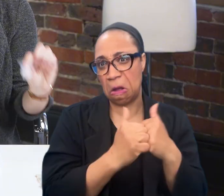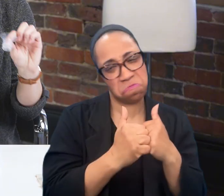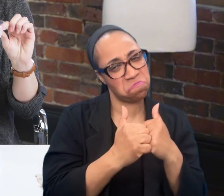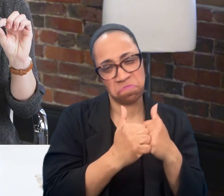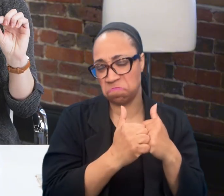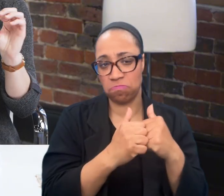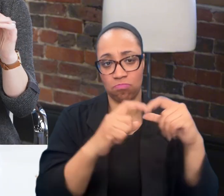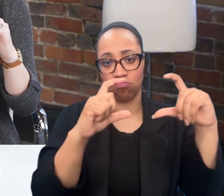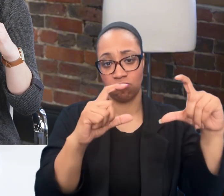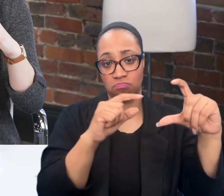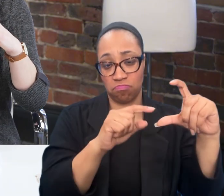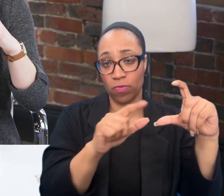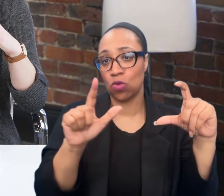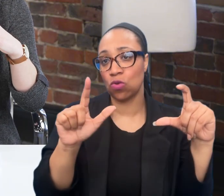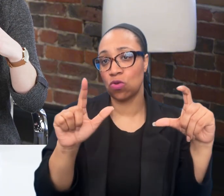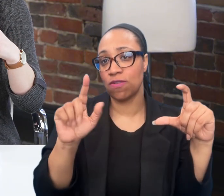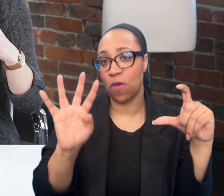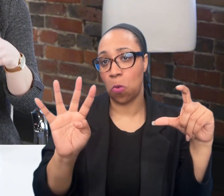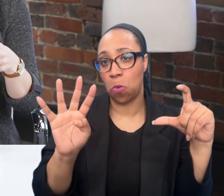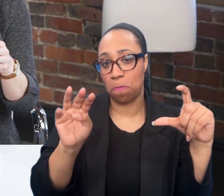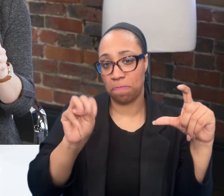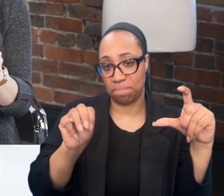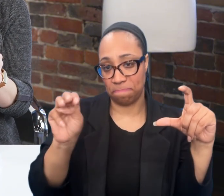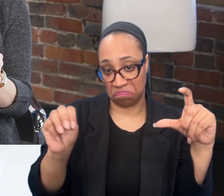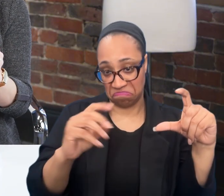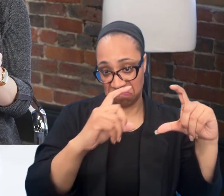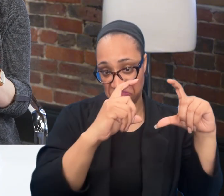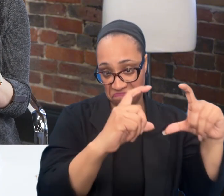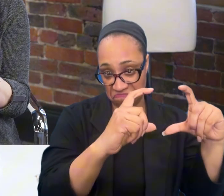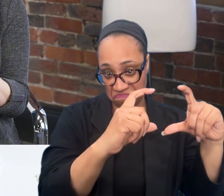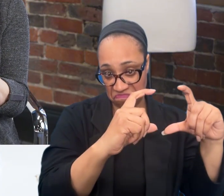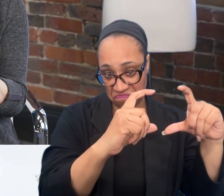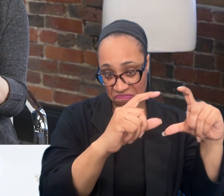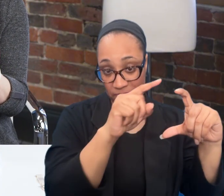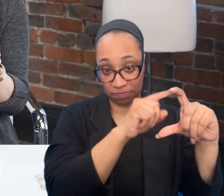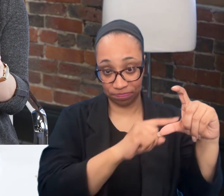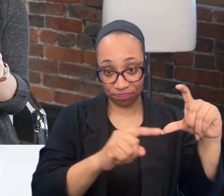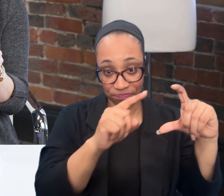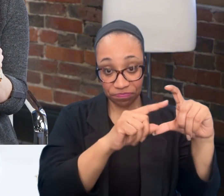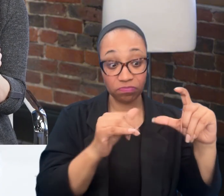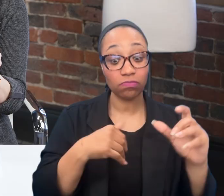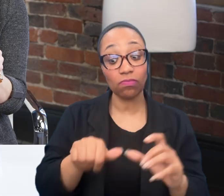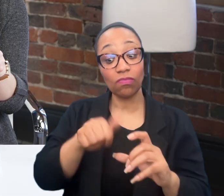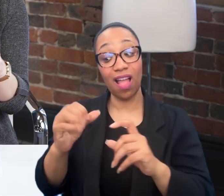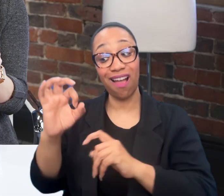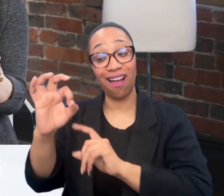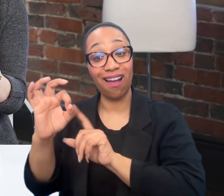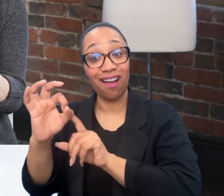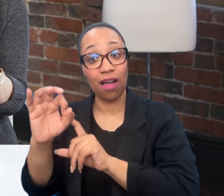then you also have a another insert which what's included is the 21 and that just pushes right in